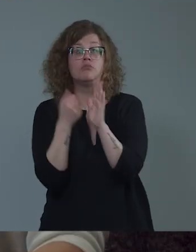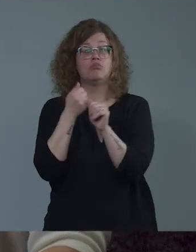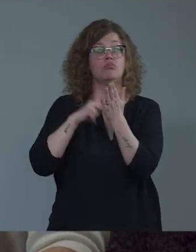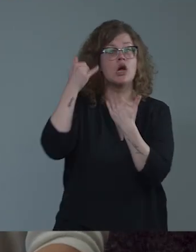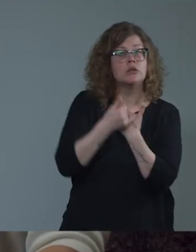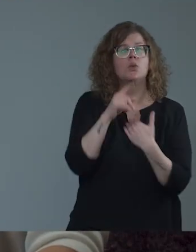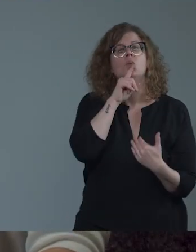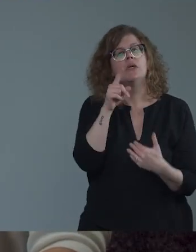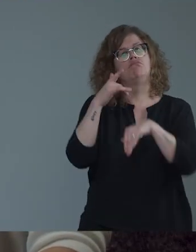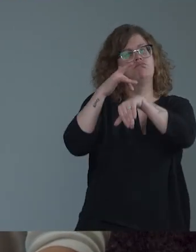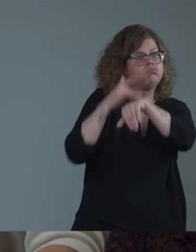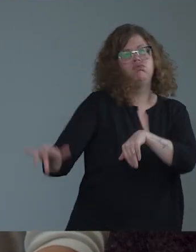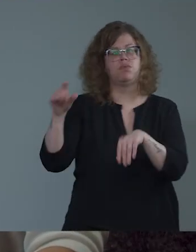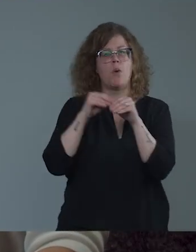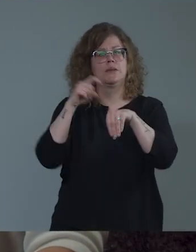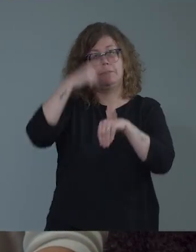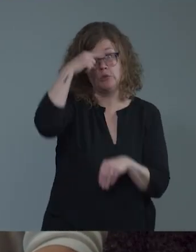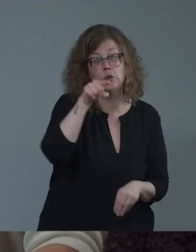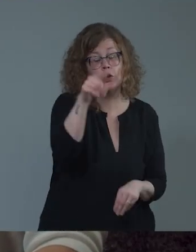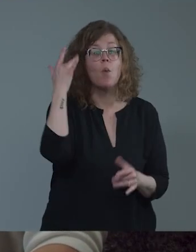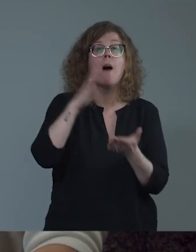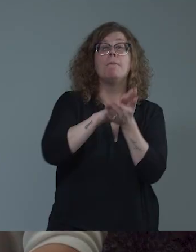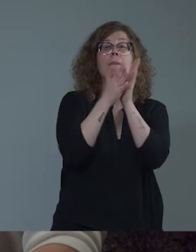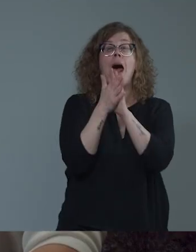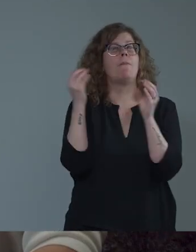easier. It really does. When you look at the whole spec sheet it’s like, oh, I have to do